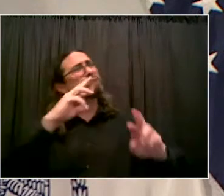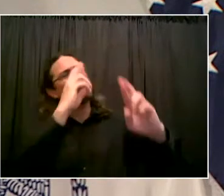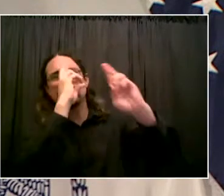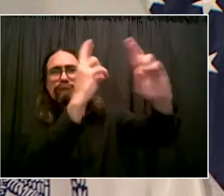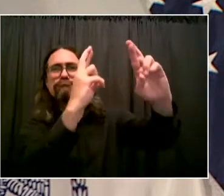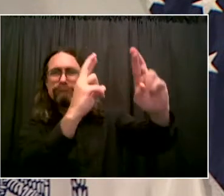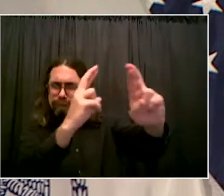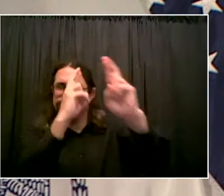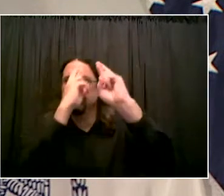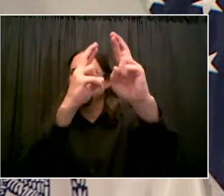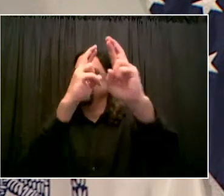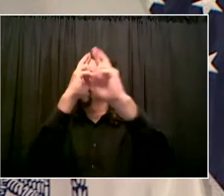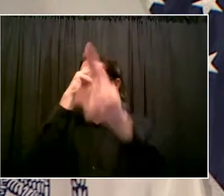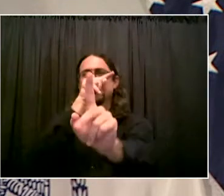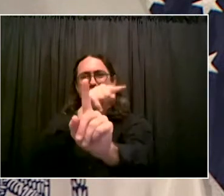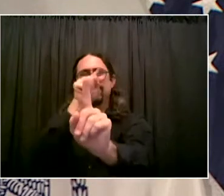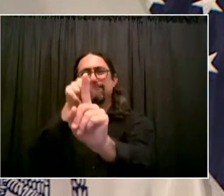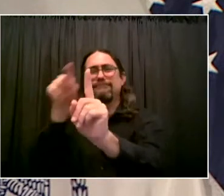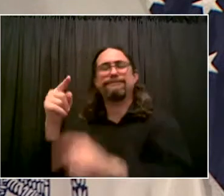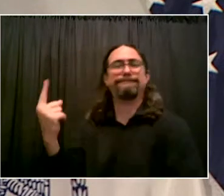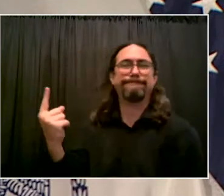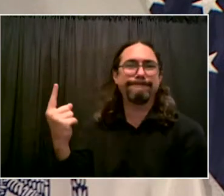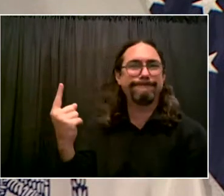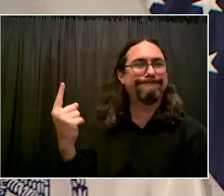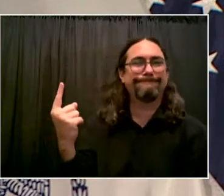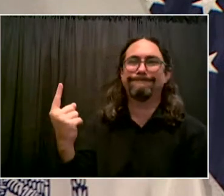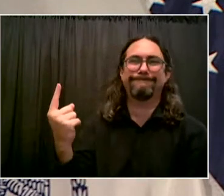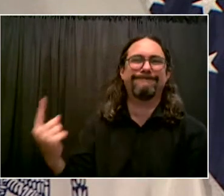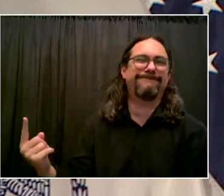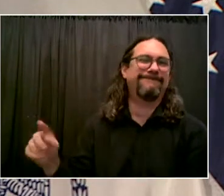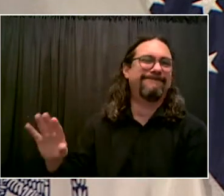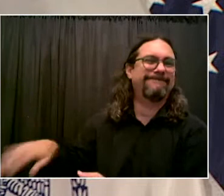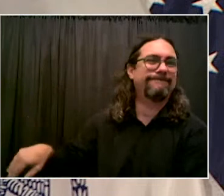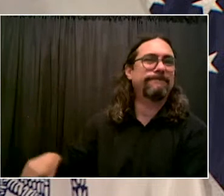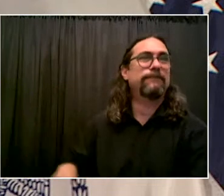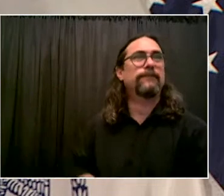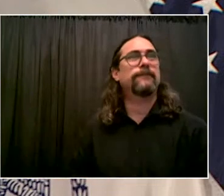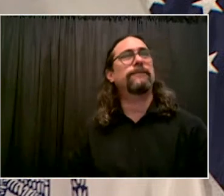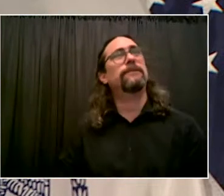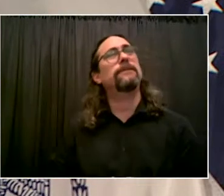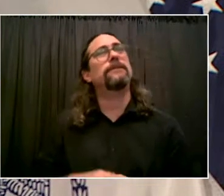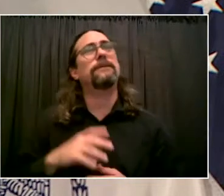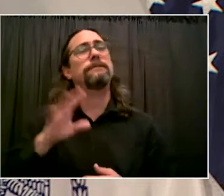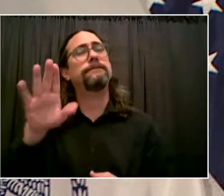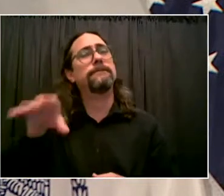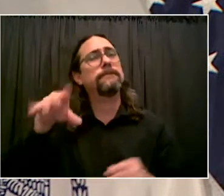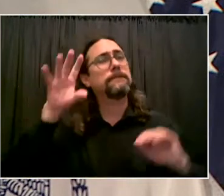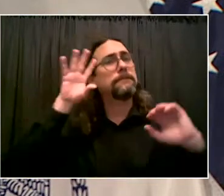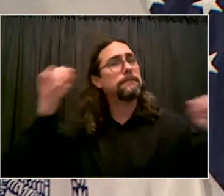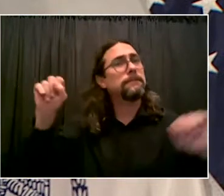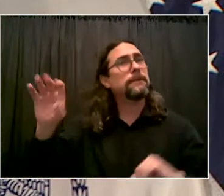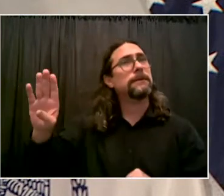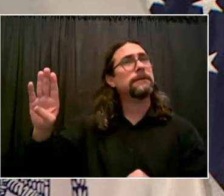TITLE ANYMORE. THE FACT IS, WE WILL FORWARD YOU